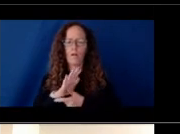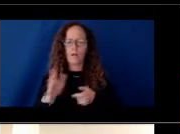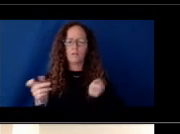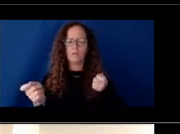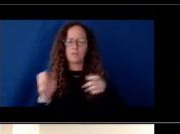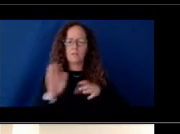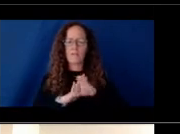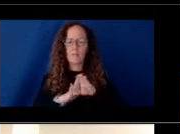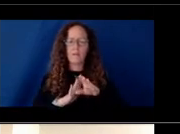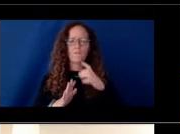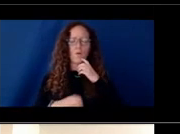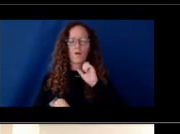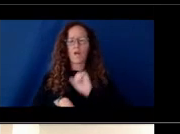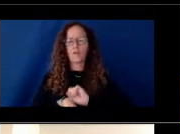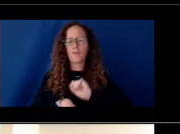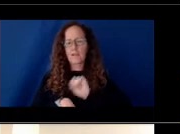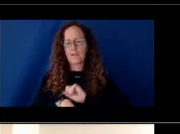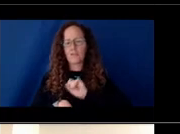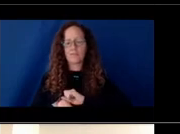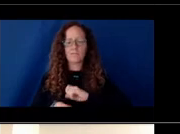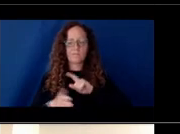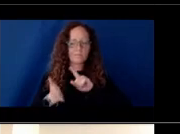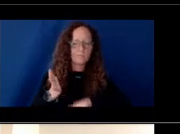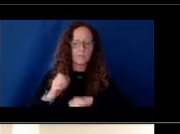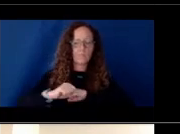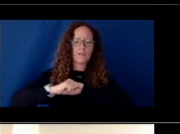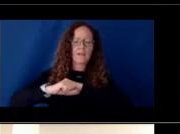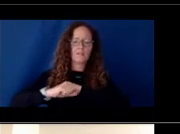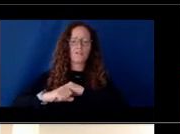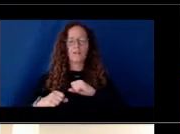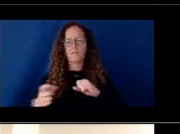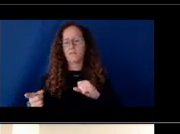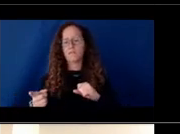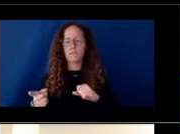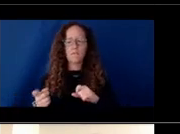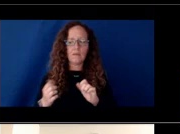a little maybe out of your wheelhouse, but probably something worth addressing anyway.